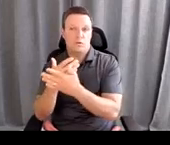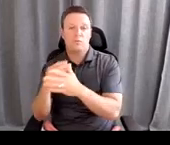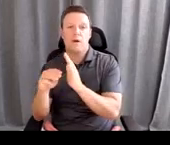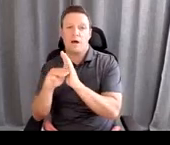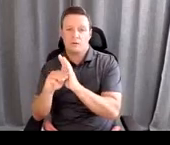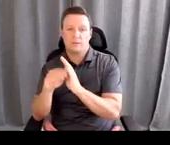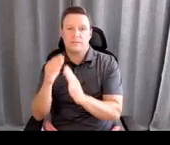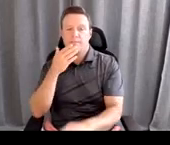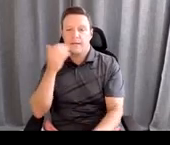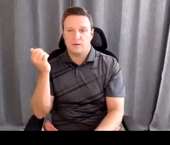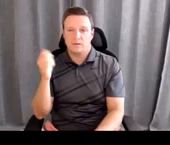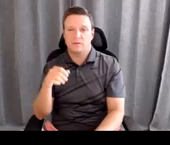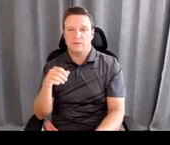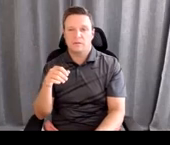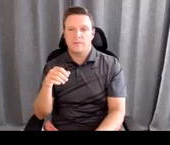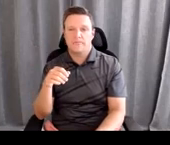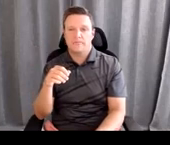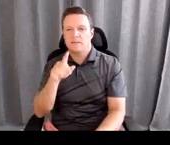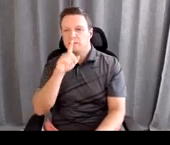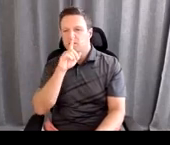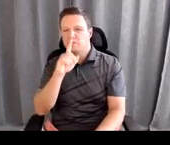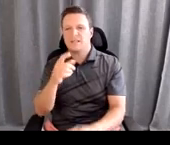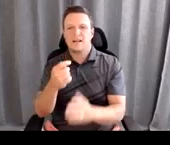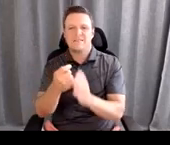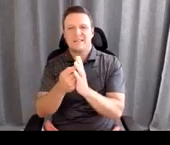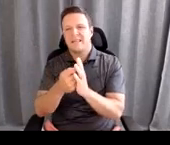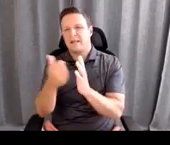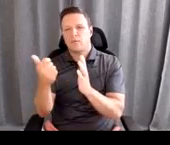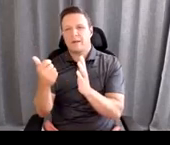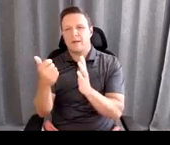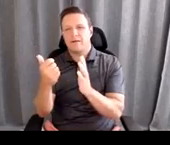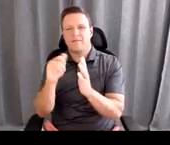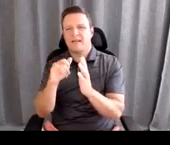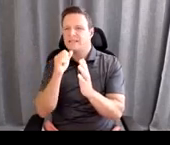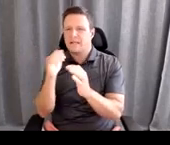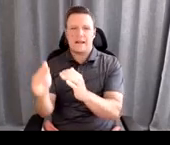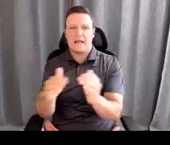is sort of getting rid of that that inequitable power dynamic.